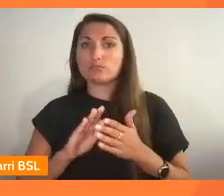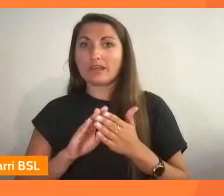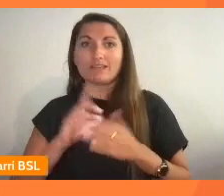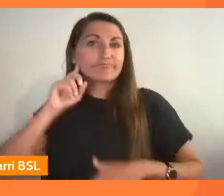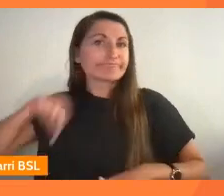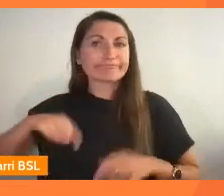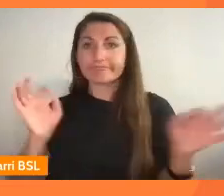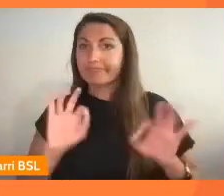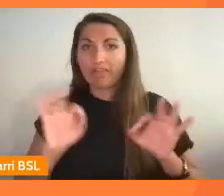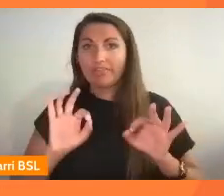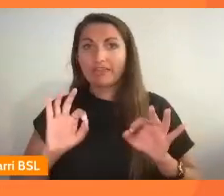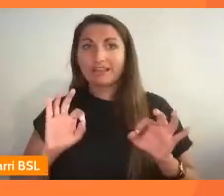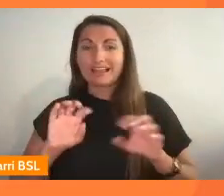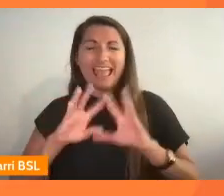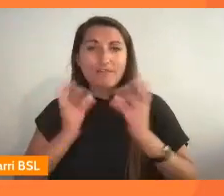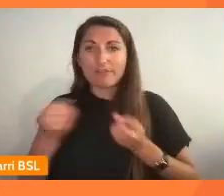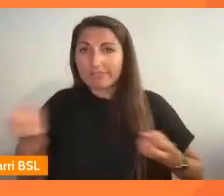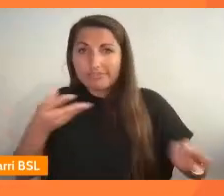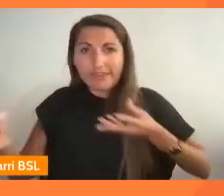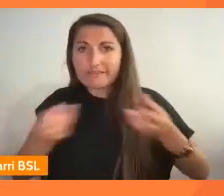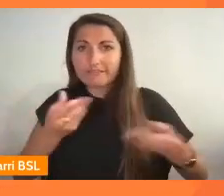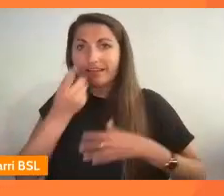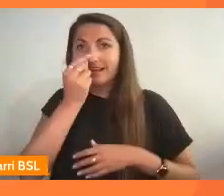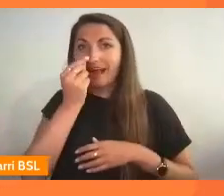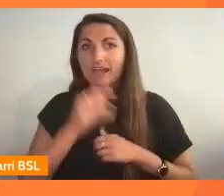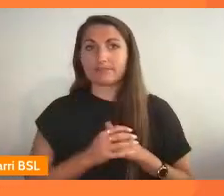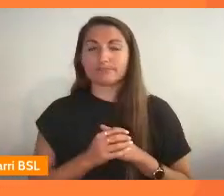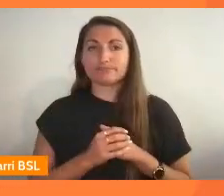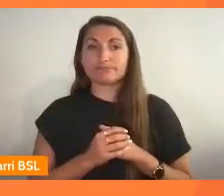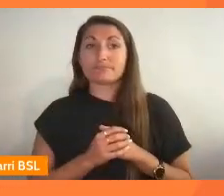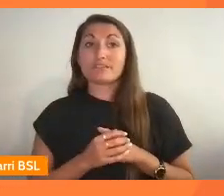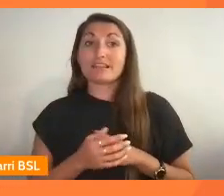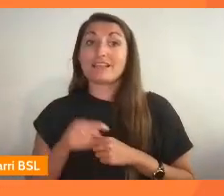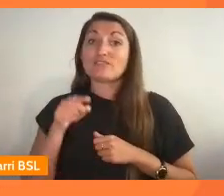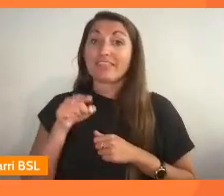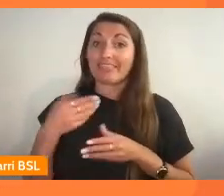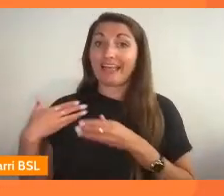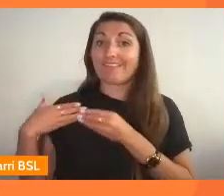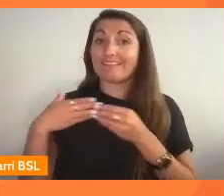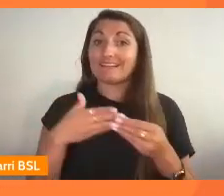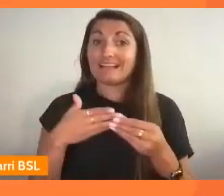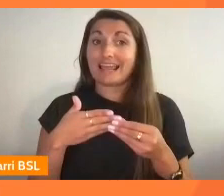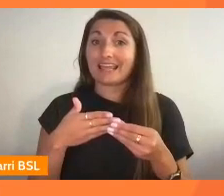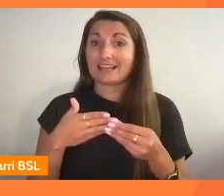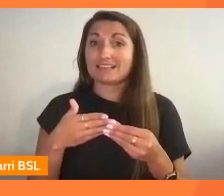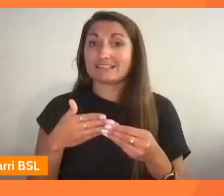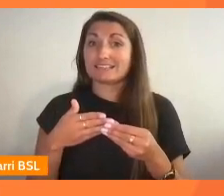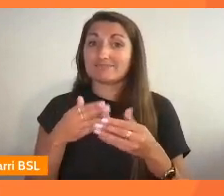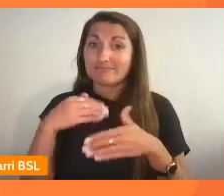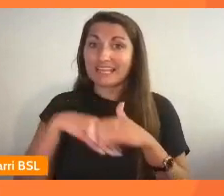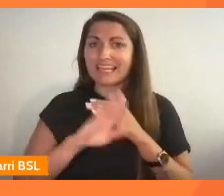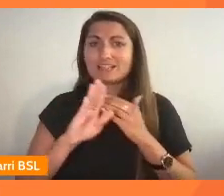In particular for SeaView. That led us to have these wonderful relationships with our associate